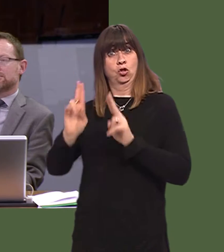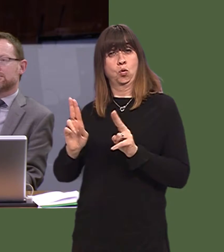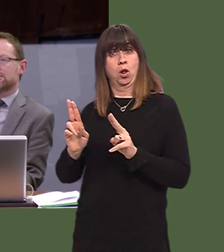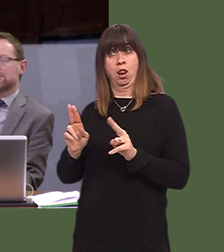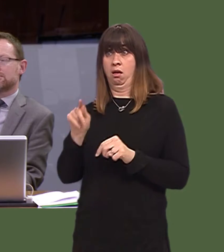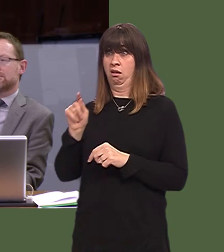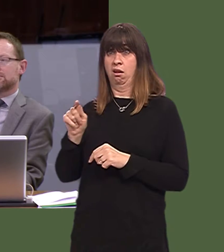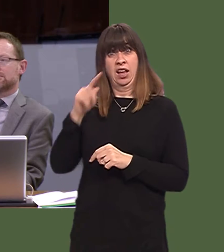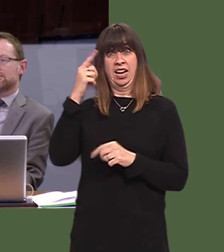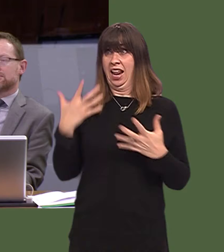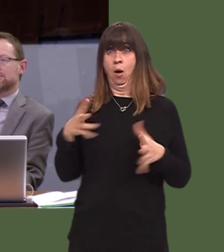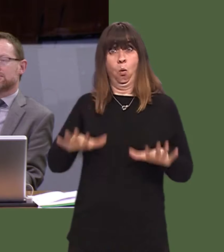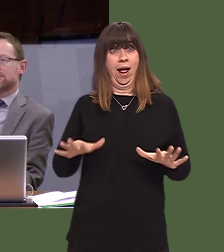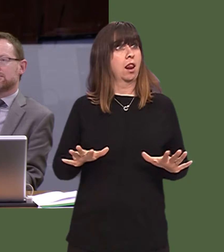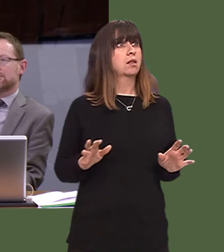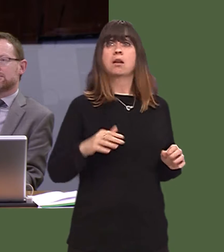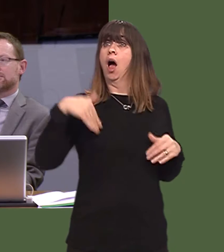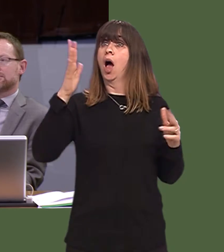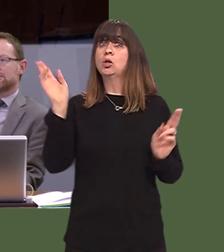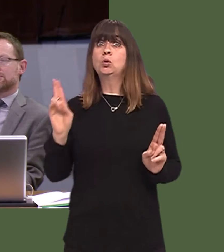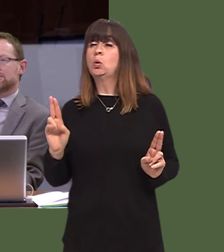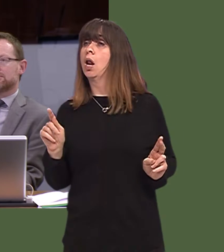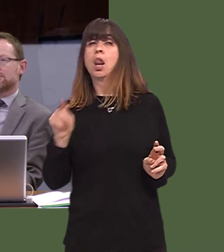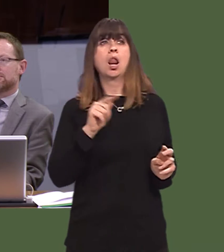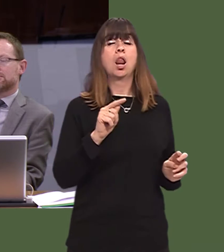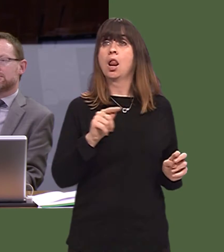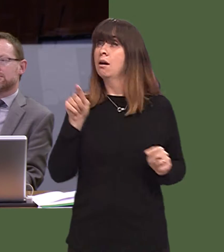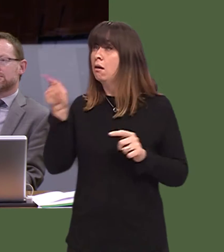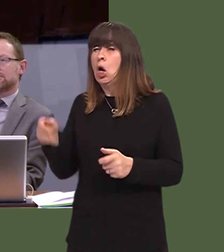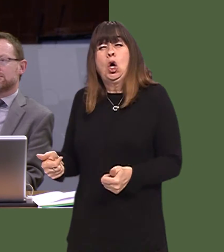if you choose a secondary school in Wales, youíve got less than a 50 per cent chance